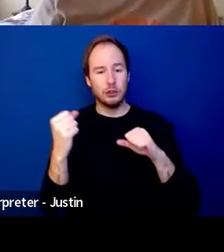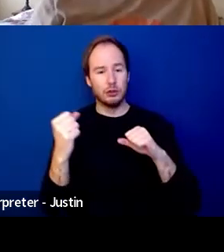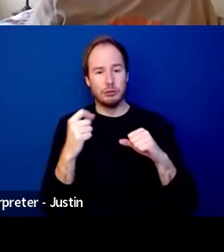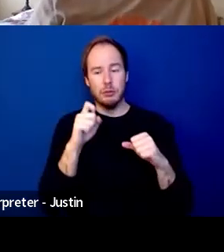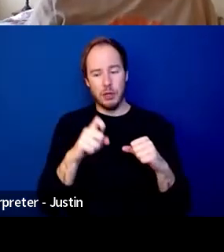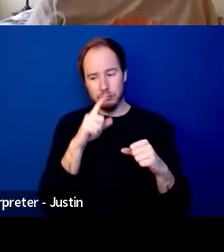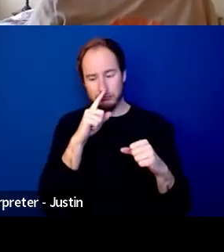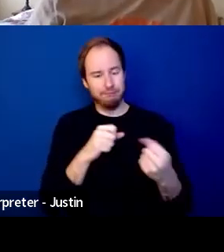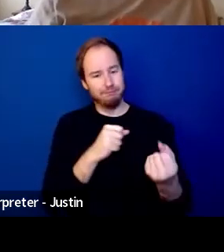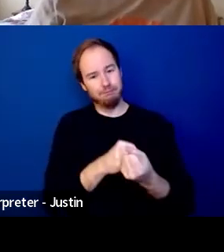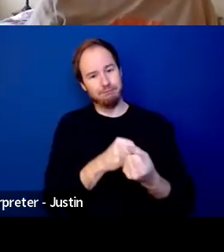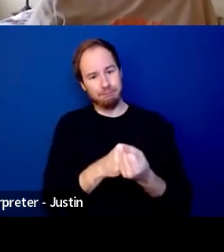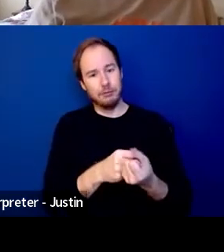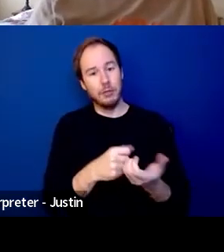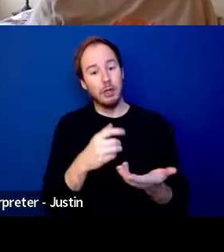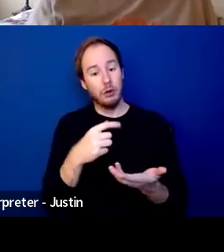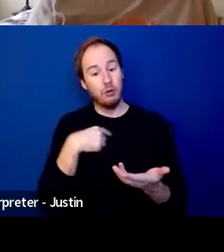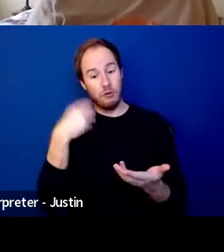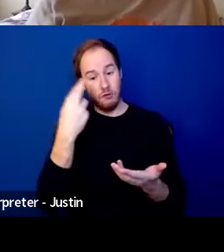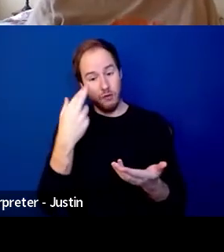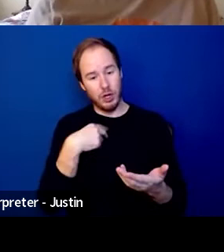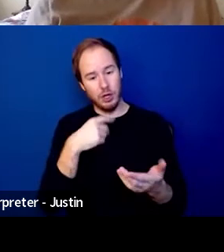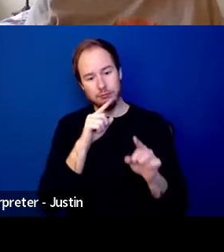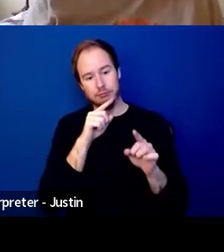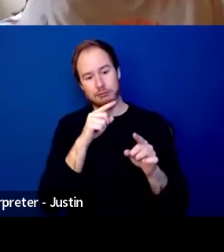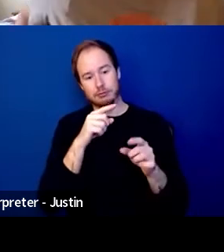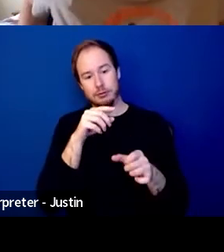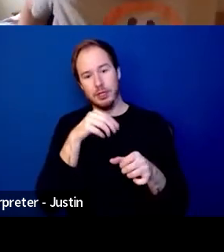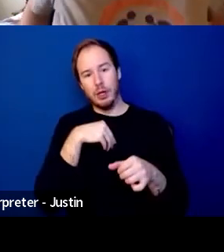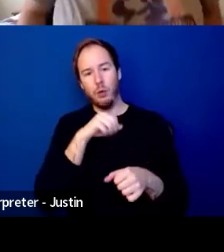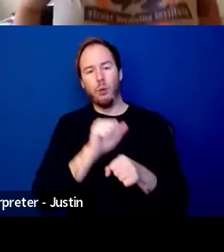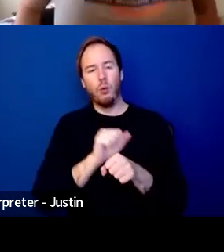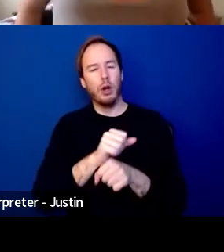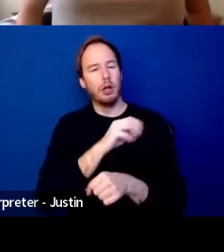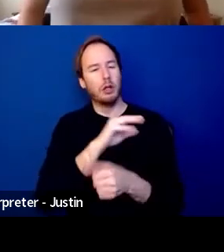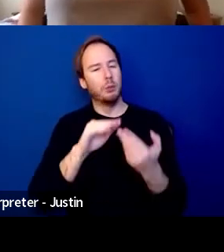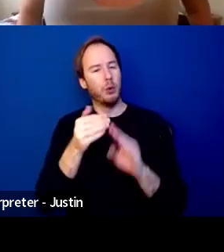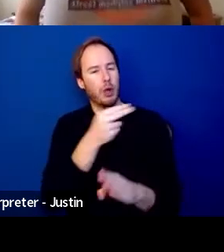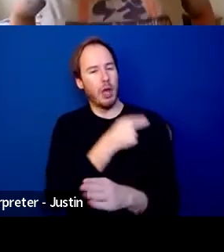Part of the reason why I do inpatient psychiatric work and work at a community hospital is that these folks